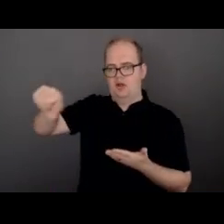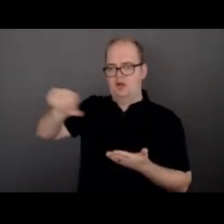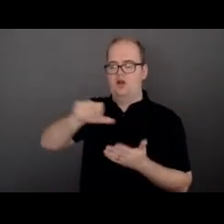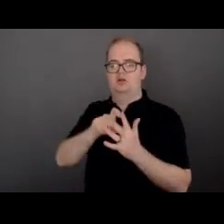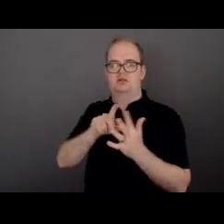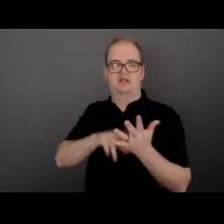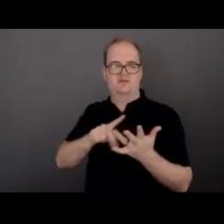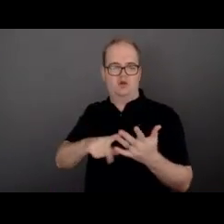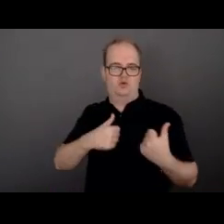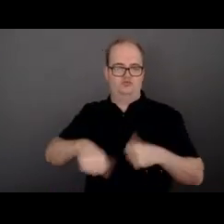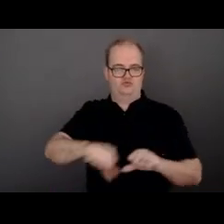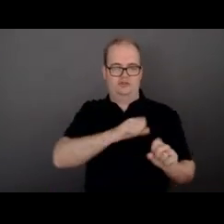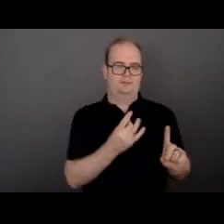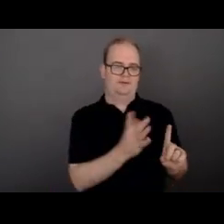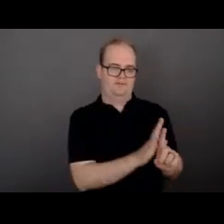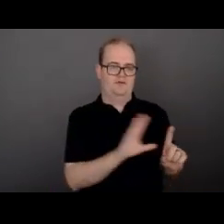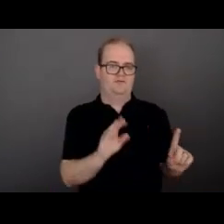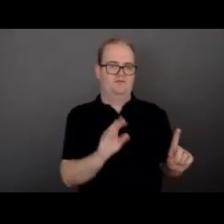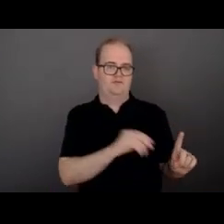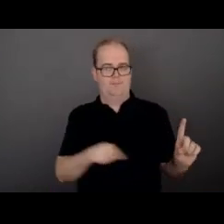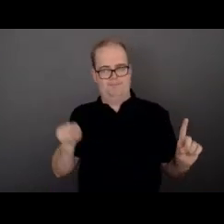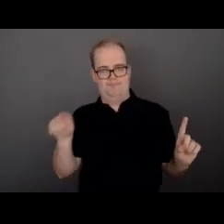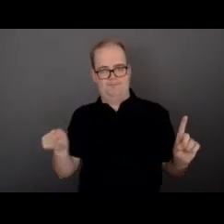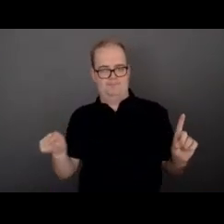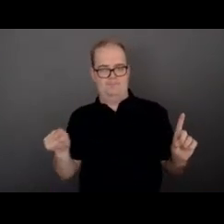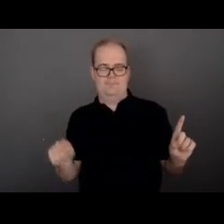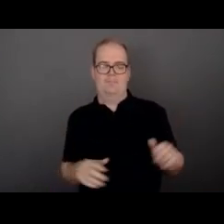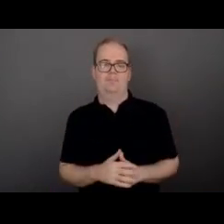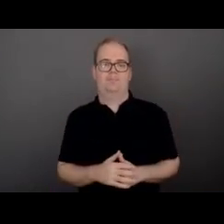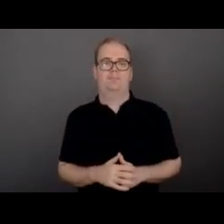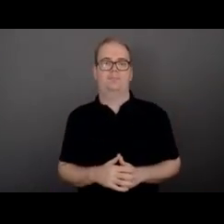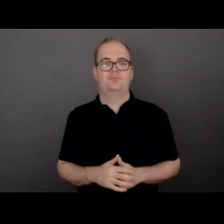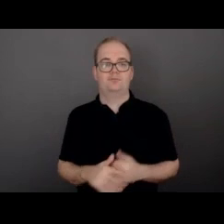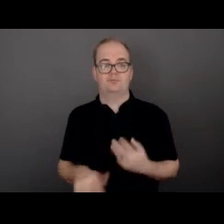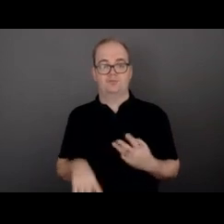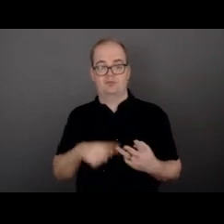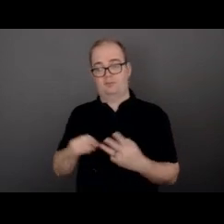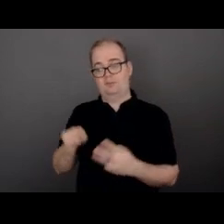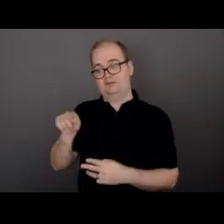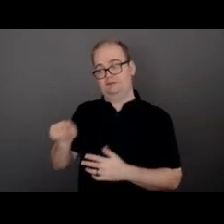They can apply for protection for themselves, which is that cross application, and they